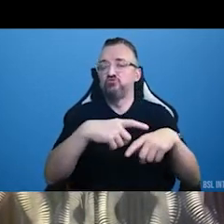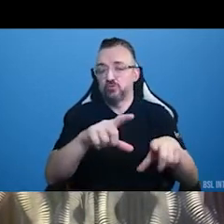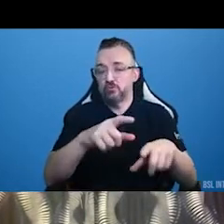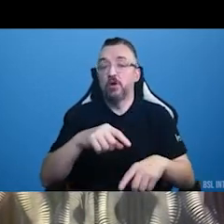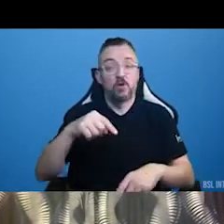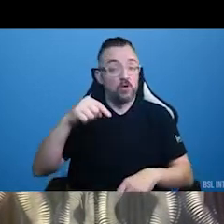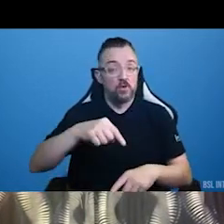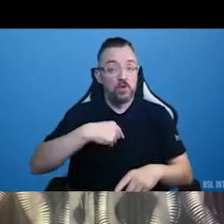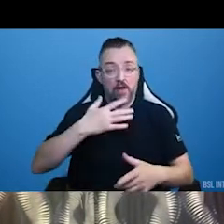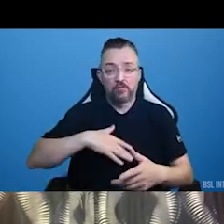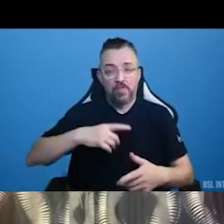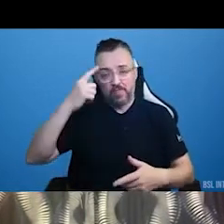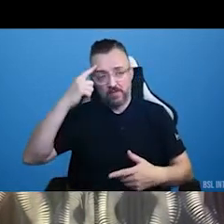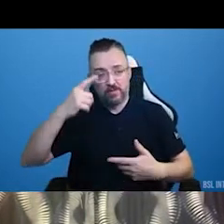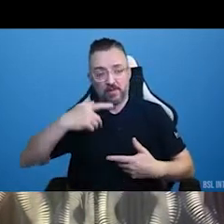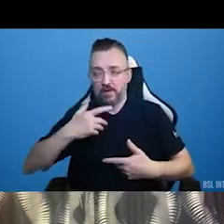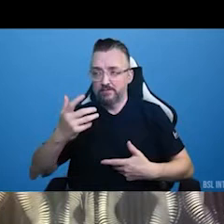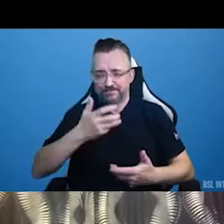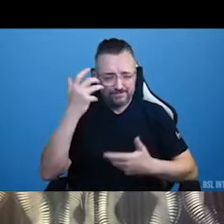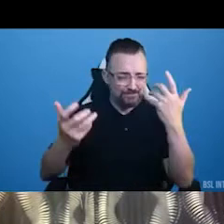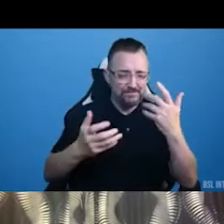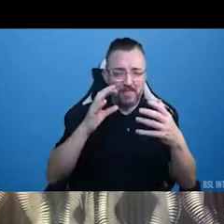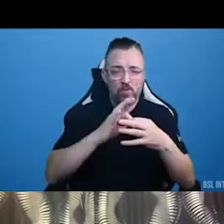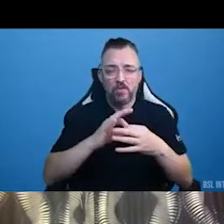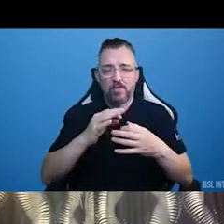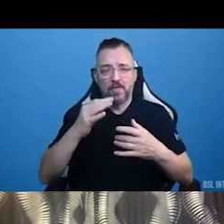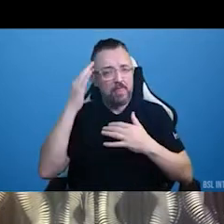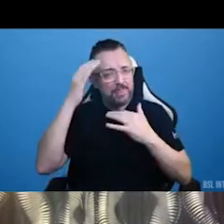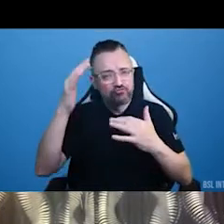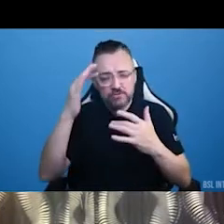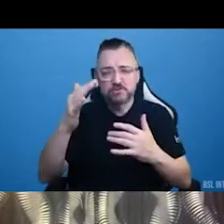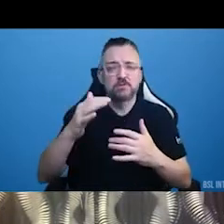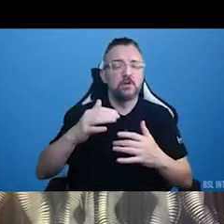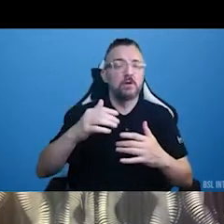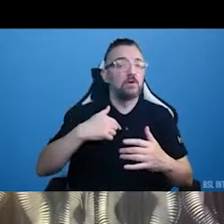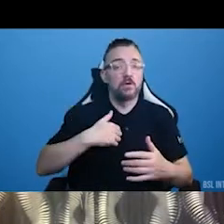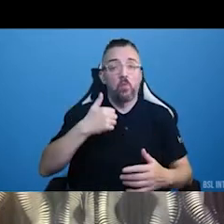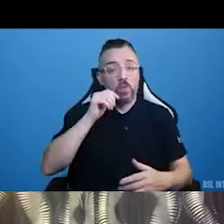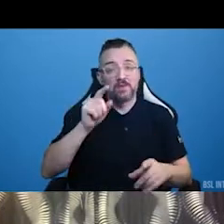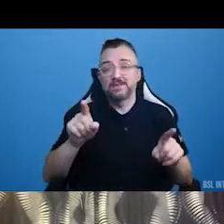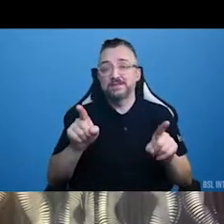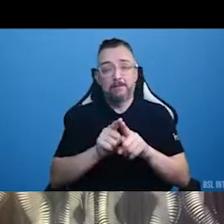what our theories about the world are, and where they come from, we're going to keep repeating the same sorts of patterns.